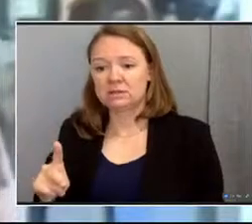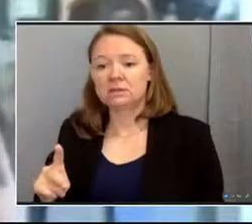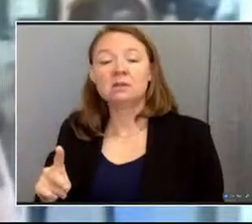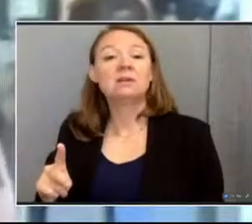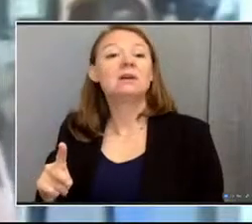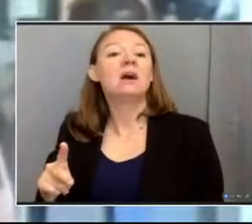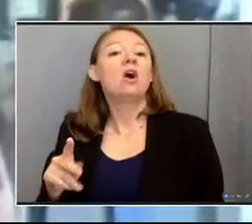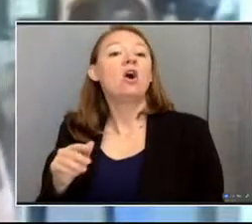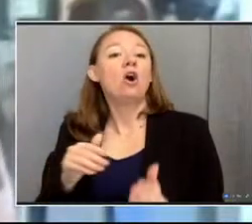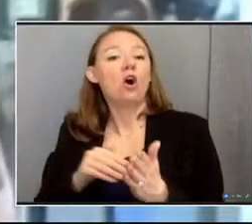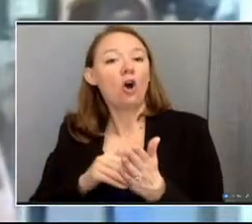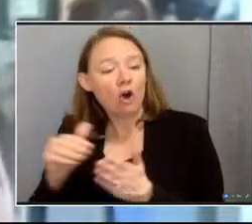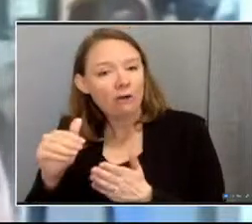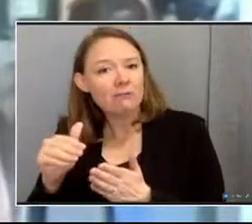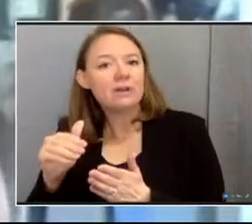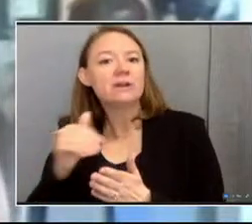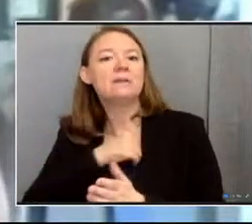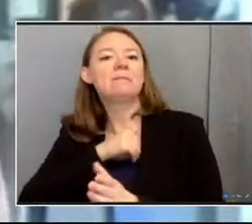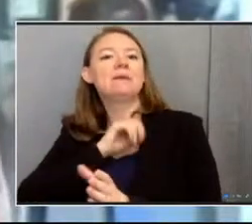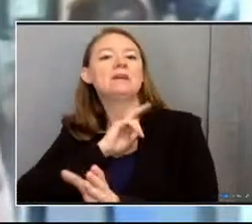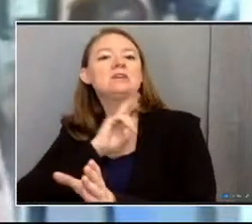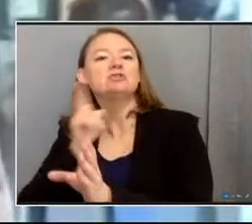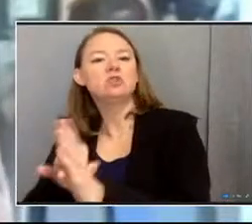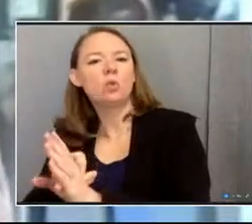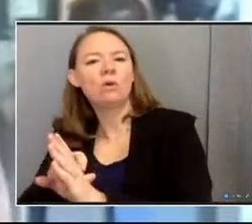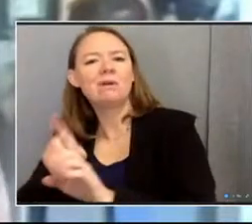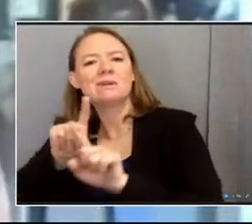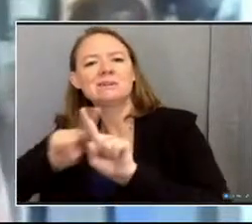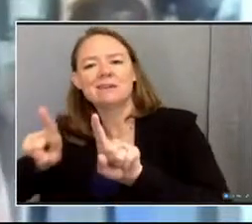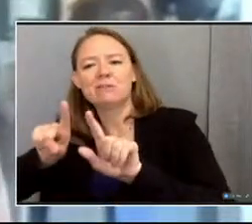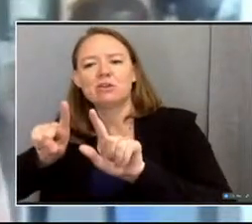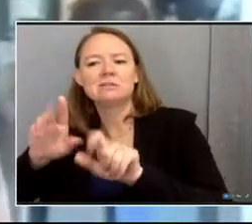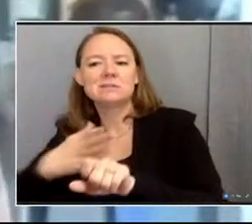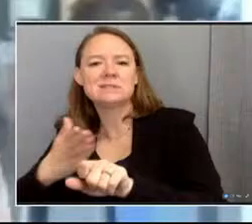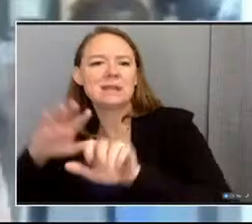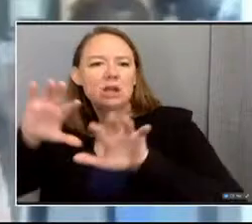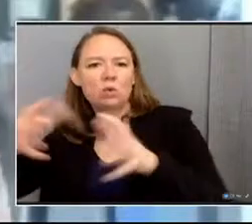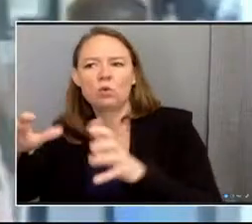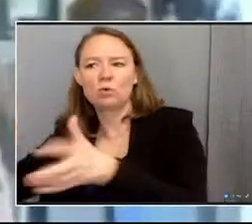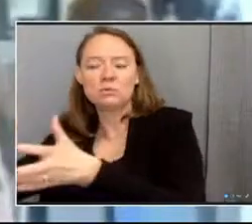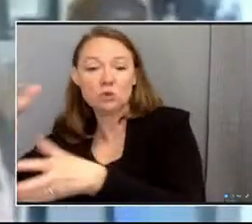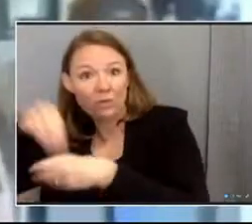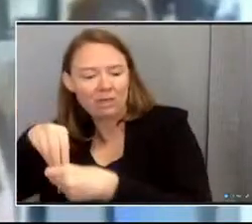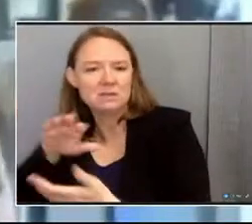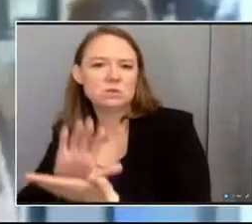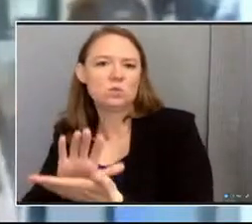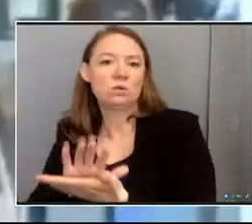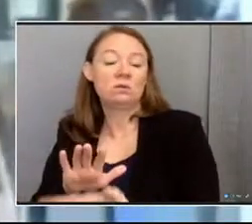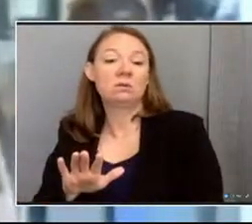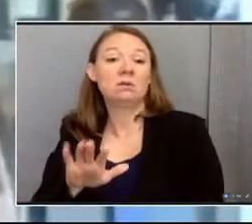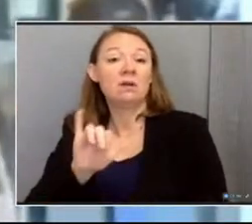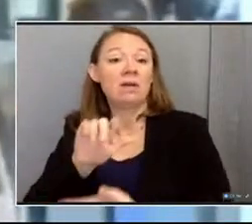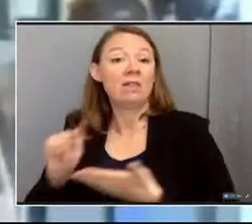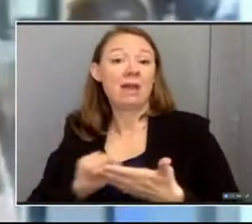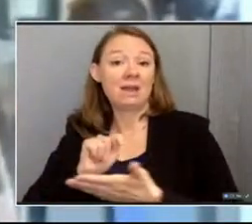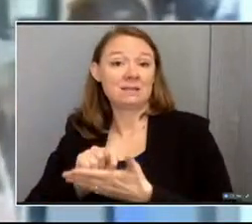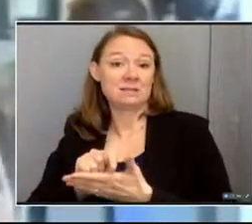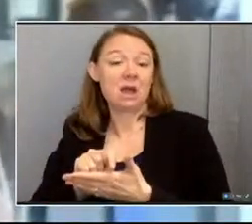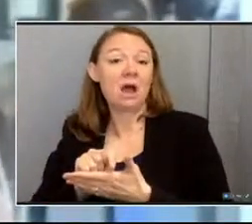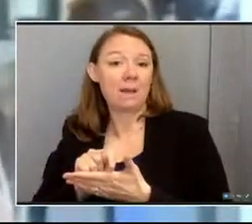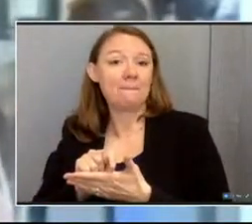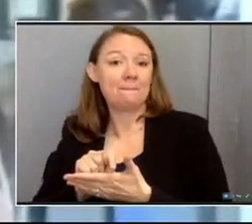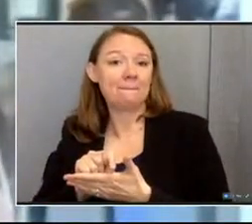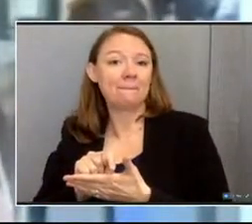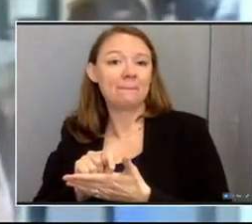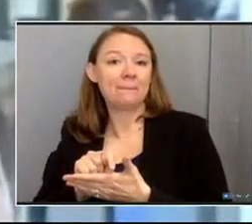in school. I had early influence at the time on my voice by those who recognized it